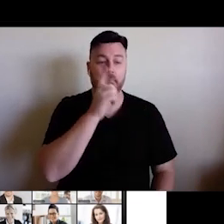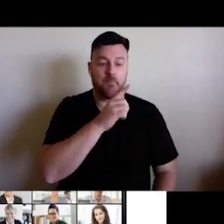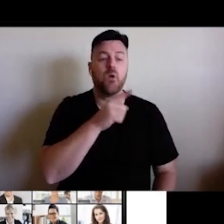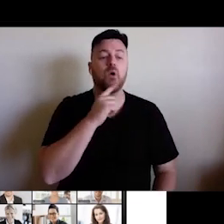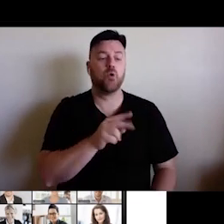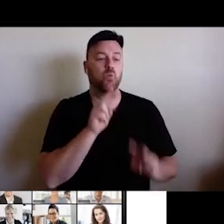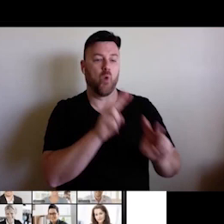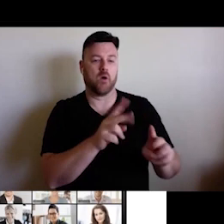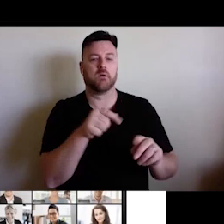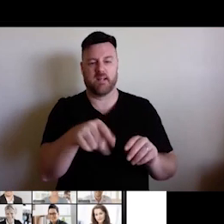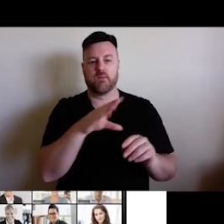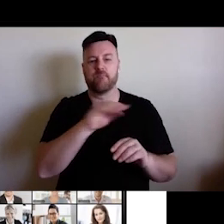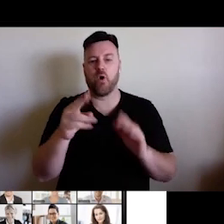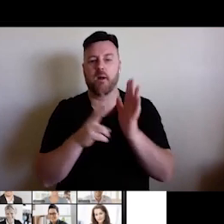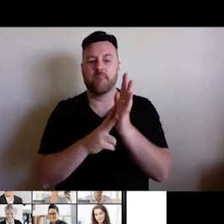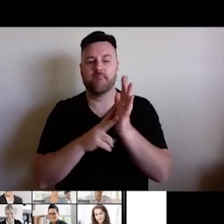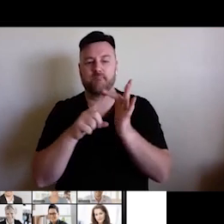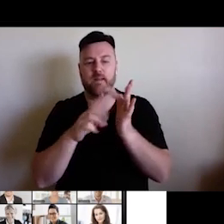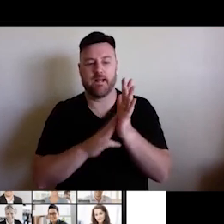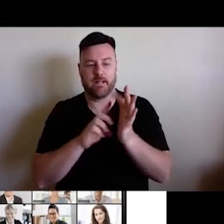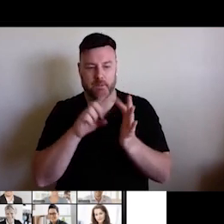you can take that with a pinch of salt. Direct monetisation is really